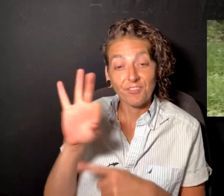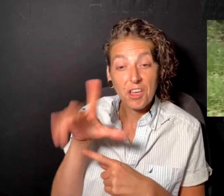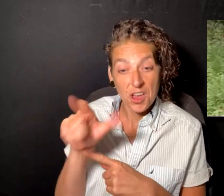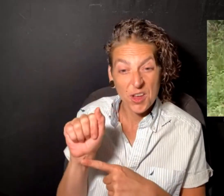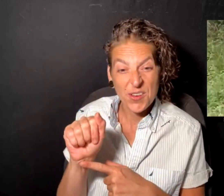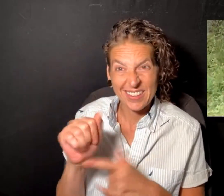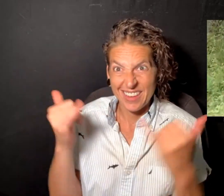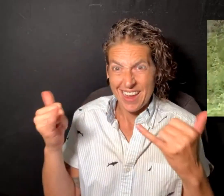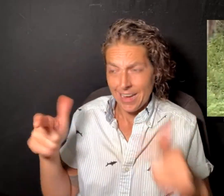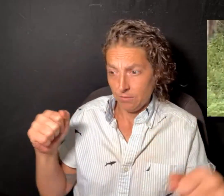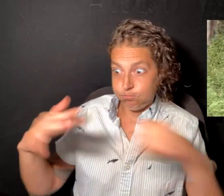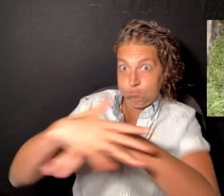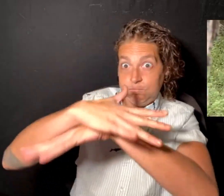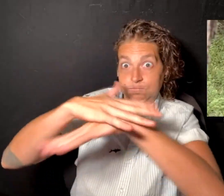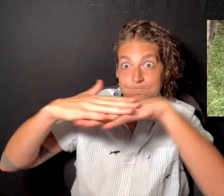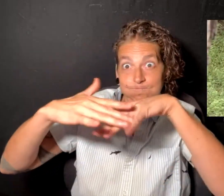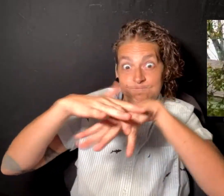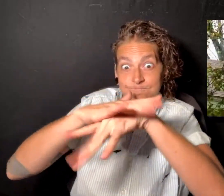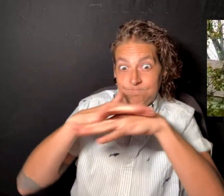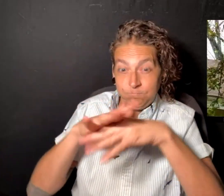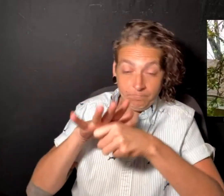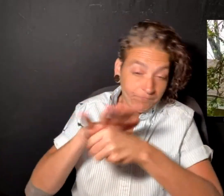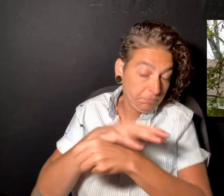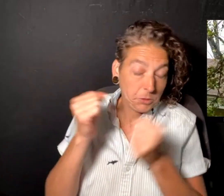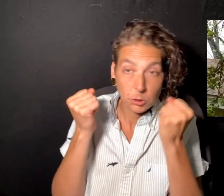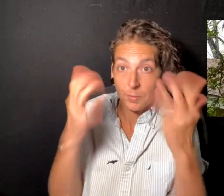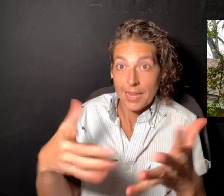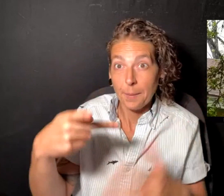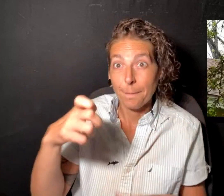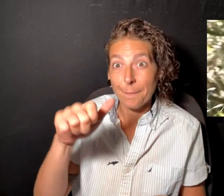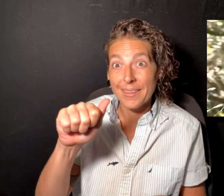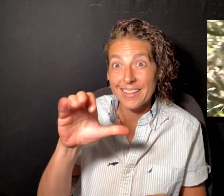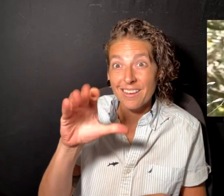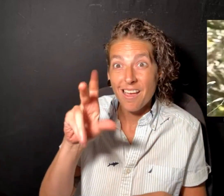A village in Florida is being overrun with too many peacocks.